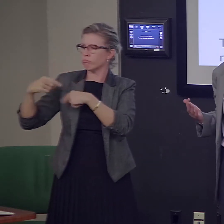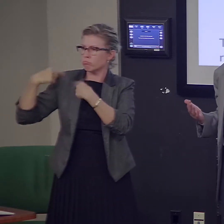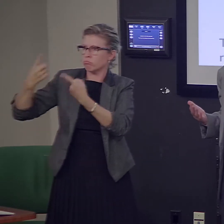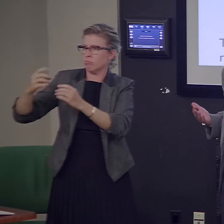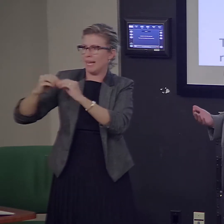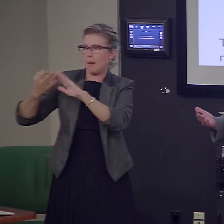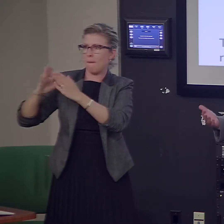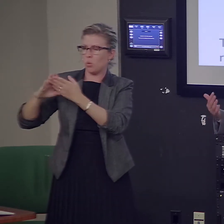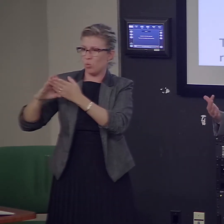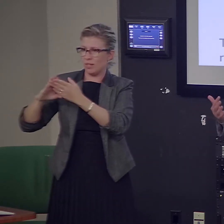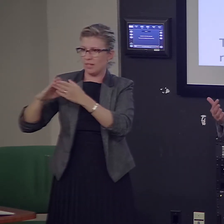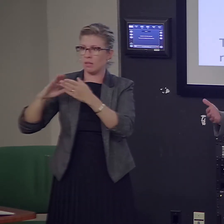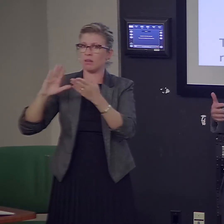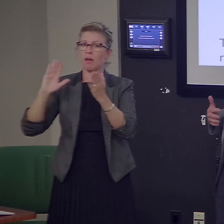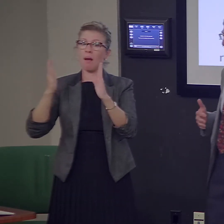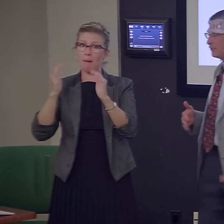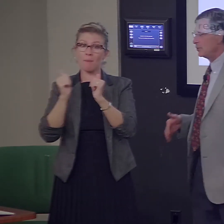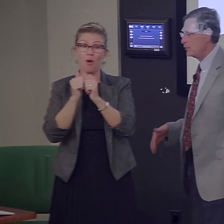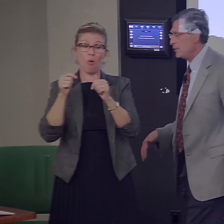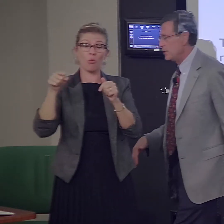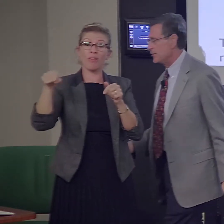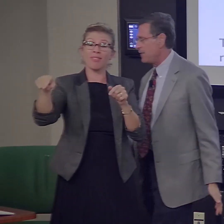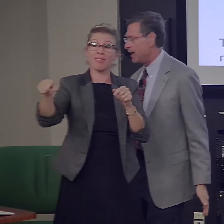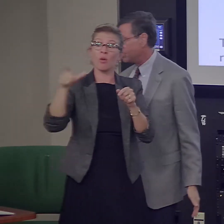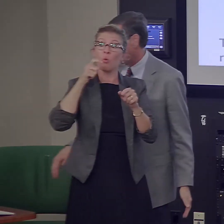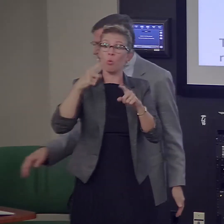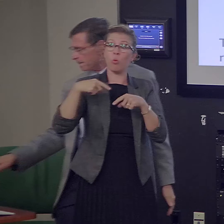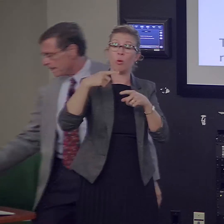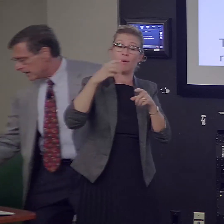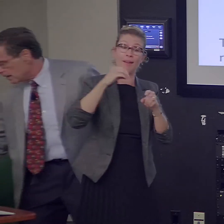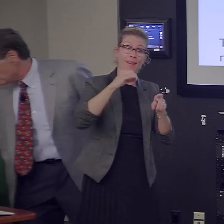the children who were taken out but after two years of age.